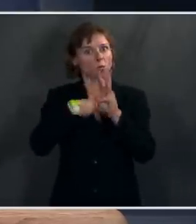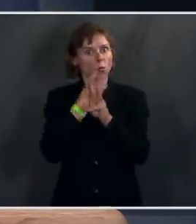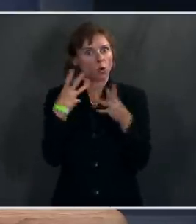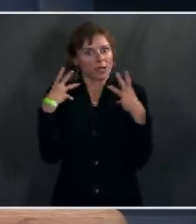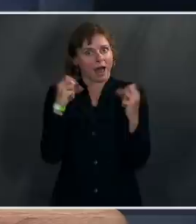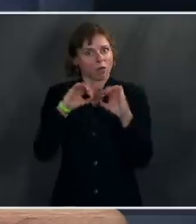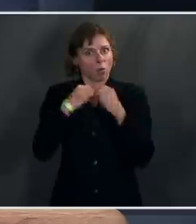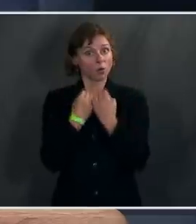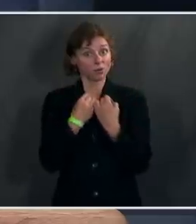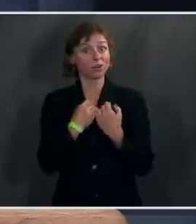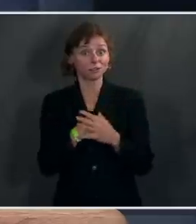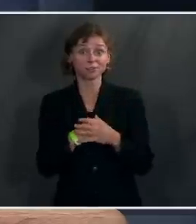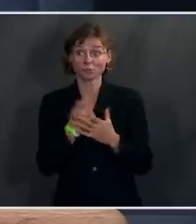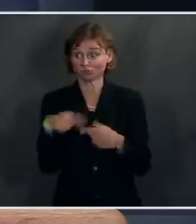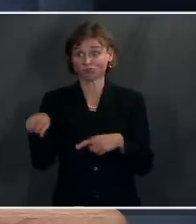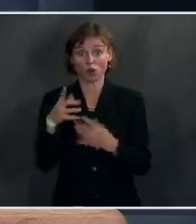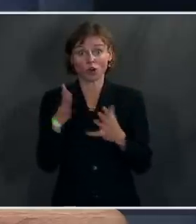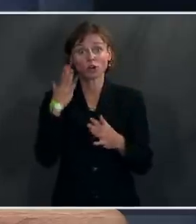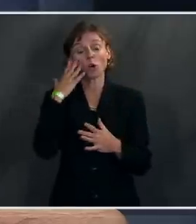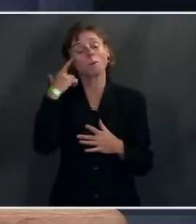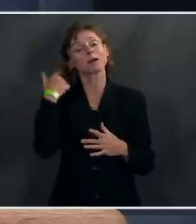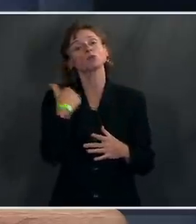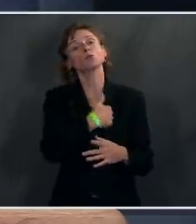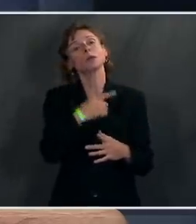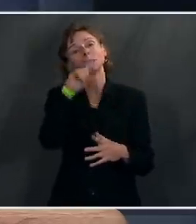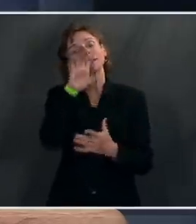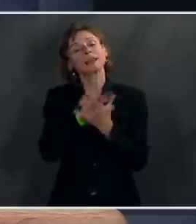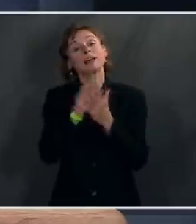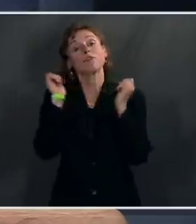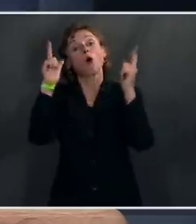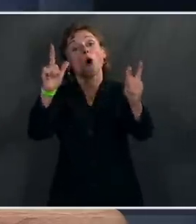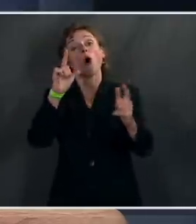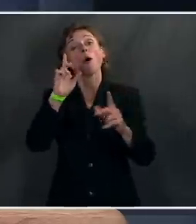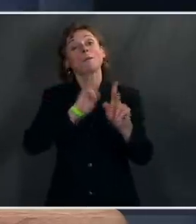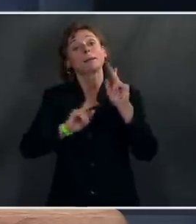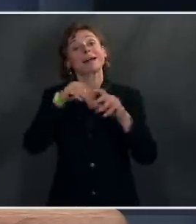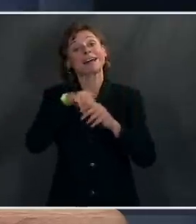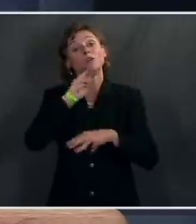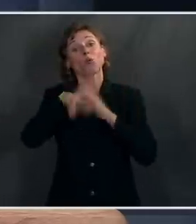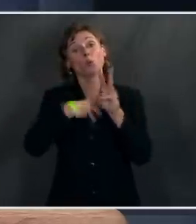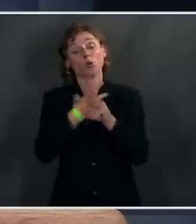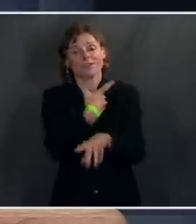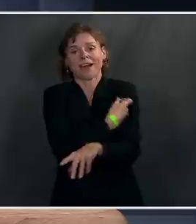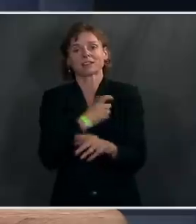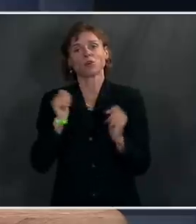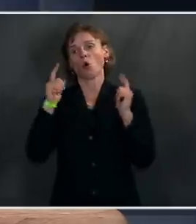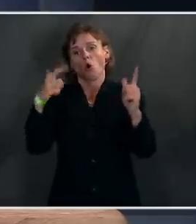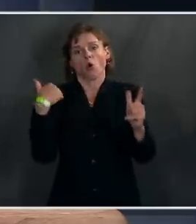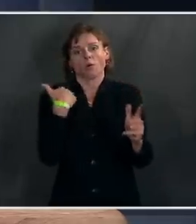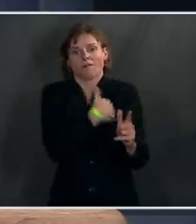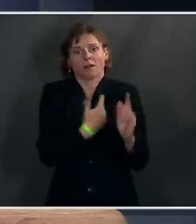who are vaccinated around the world, the safer we all are. But I'm happy to speak with them about it and see if that's a concern they have.